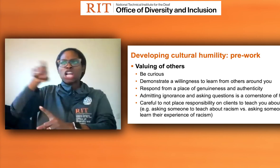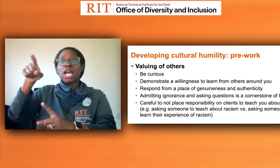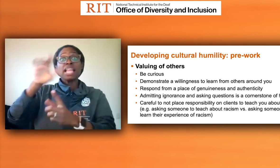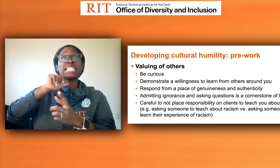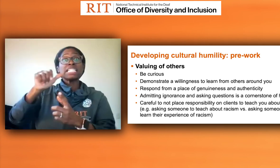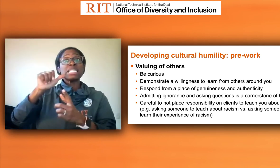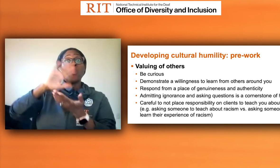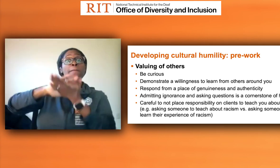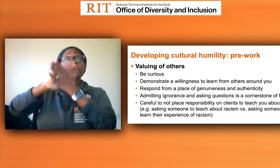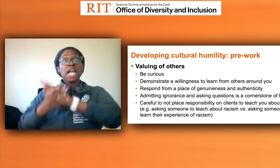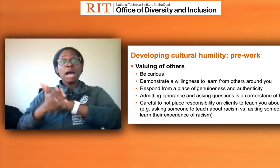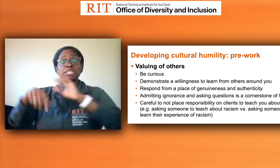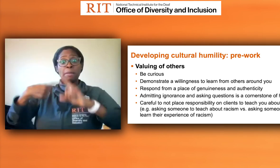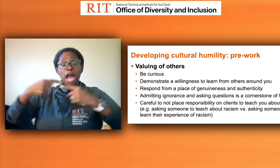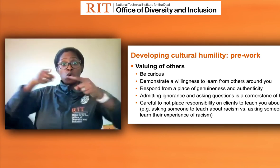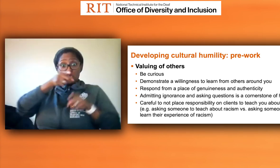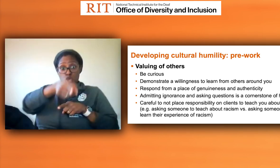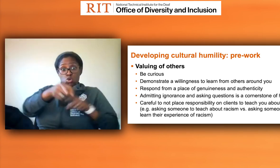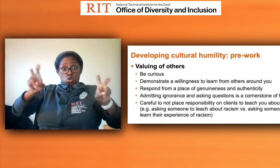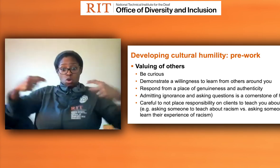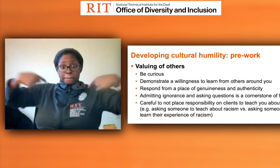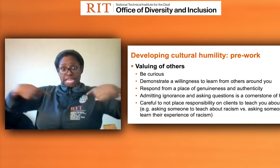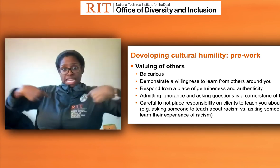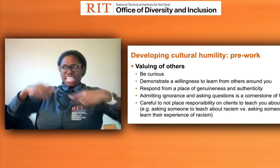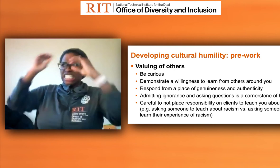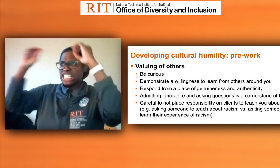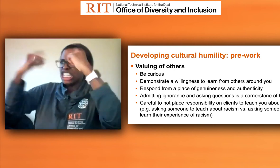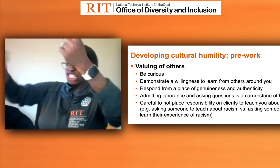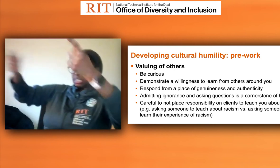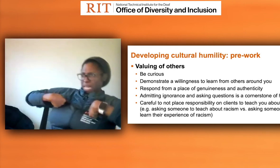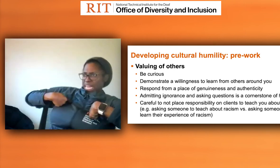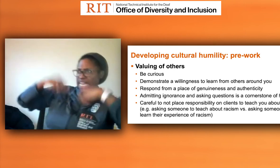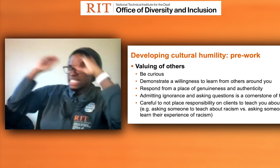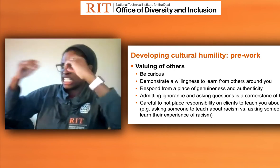what do you want to learn about the other person? In this way, it's not about you.